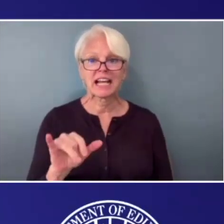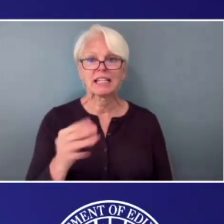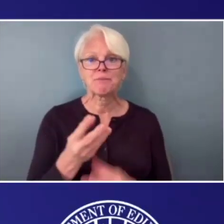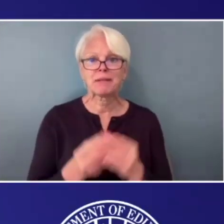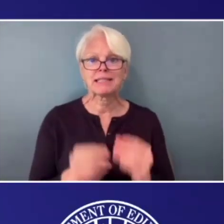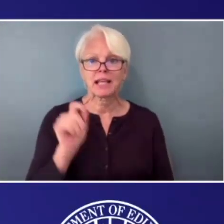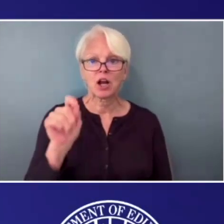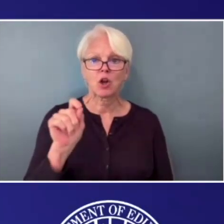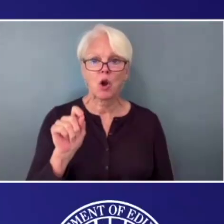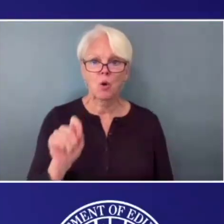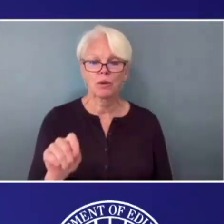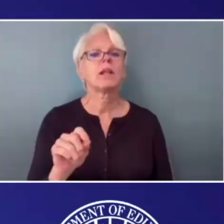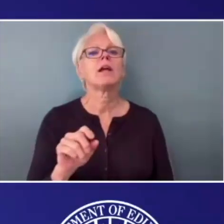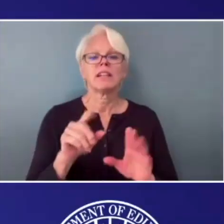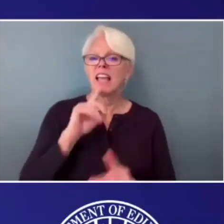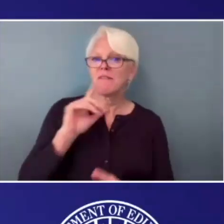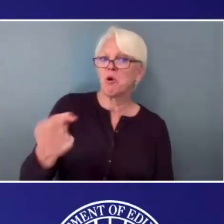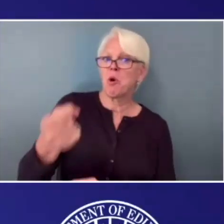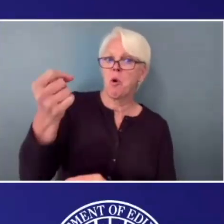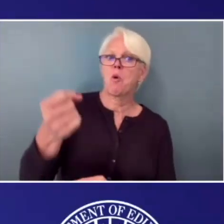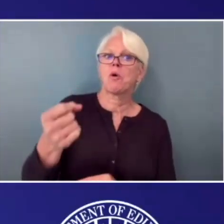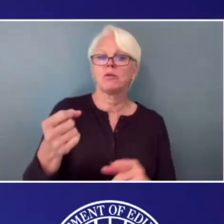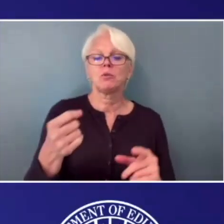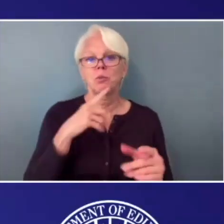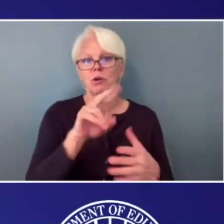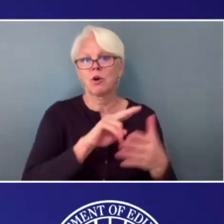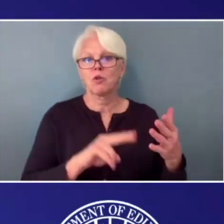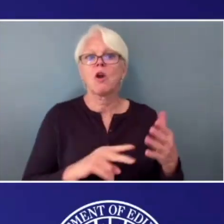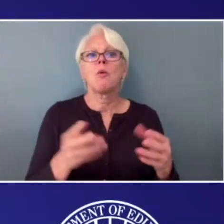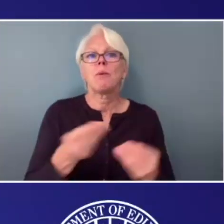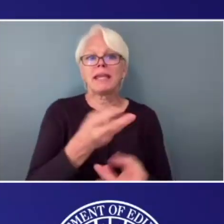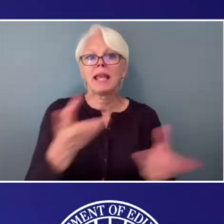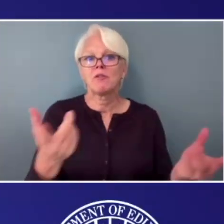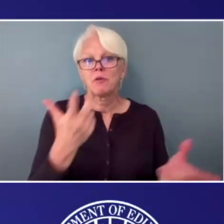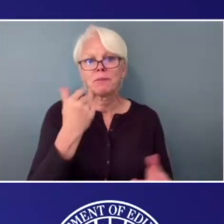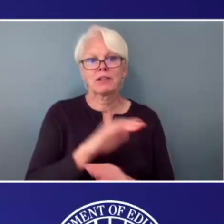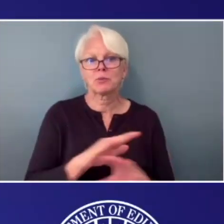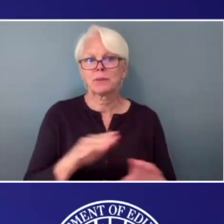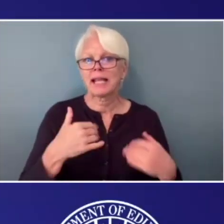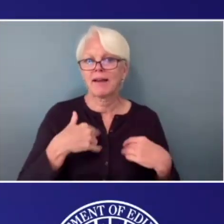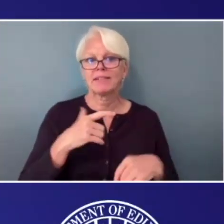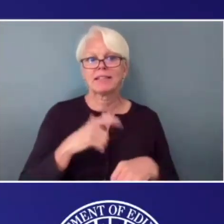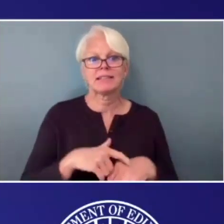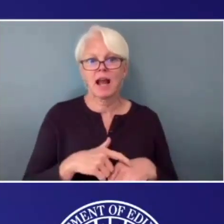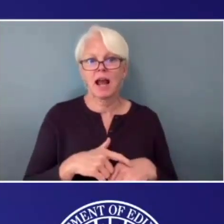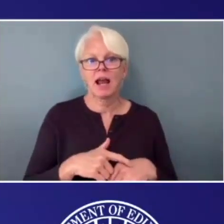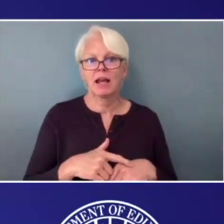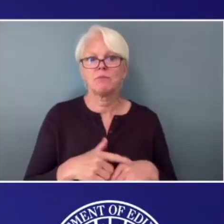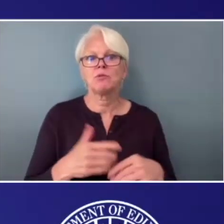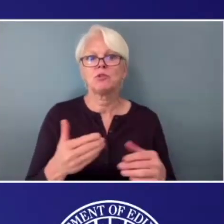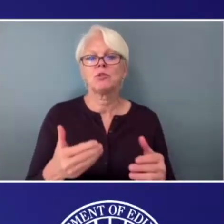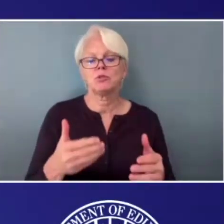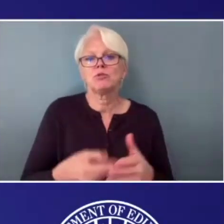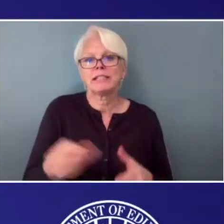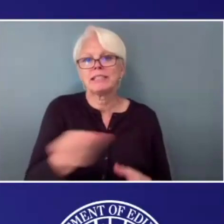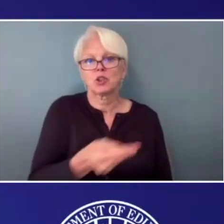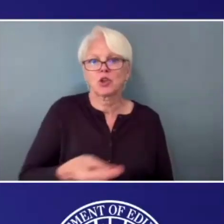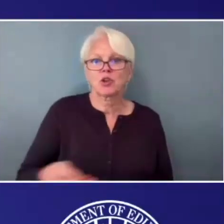And then you can tell us that. We gave that to you because we didn't have time to get it recirculated, but we do want to go over it quickly first.